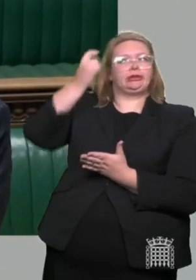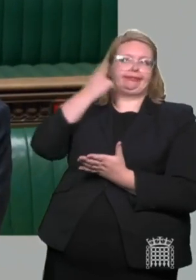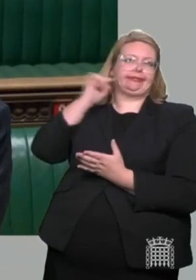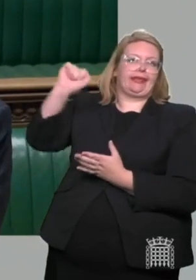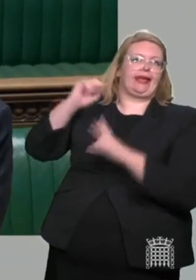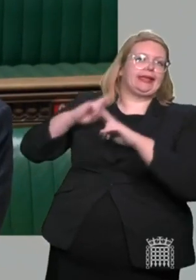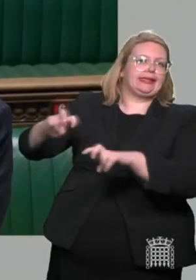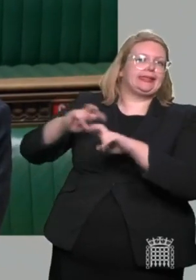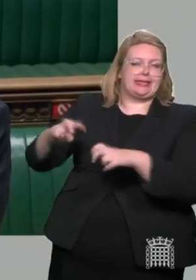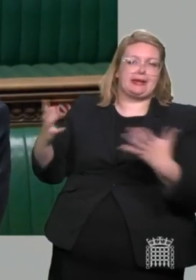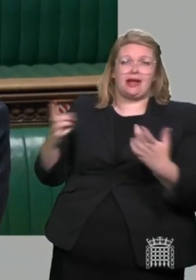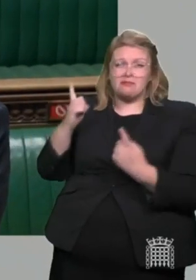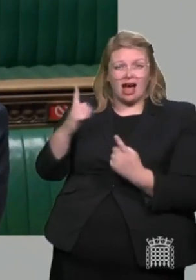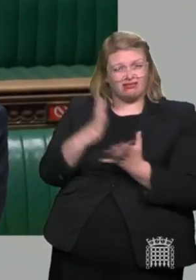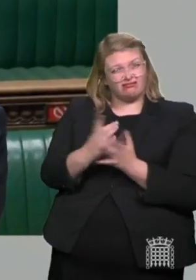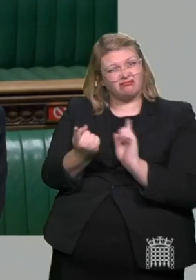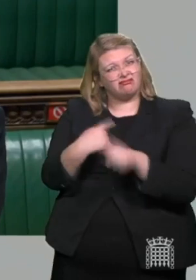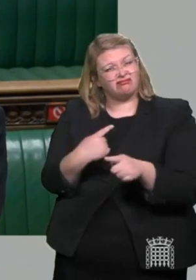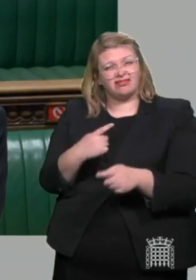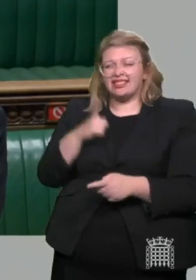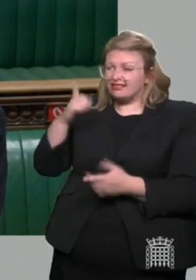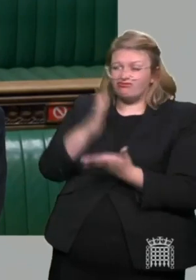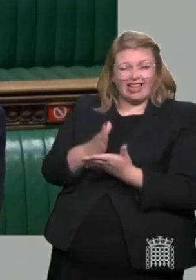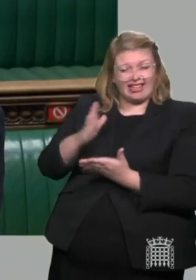but I can tell the right hon. Gentleman that, for the rest of it, he is talking complete nonsense.